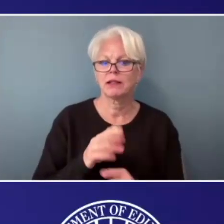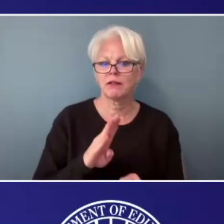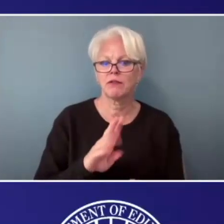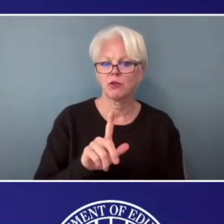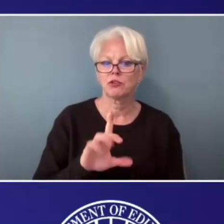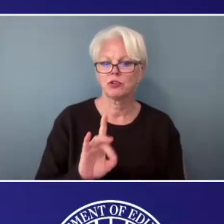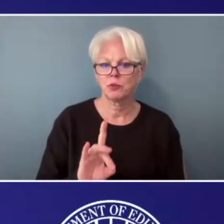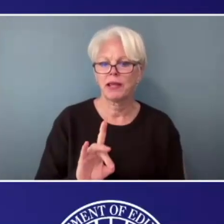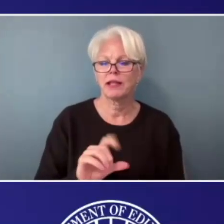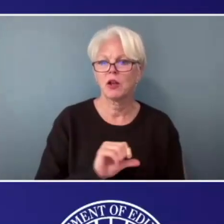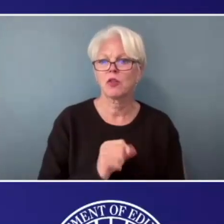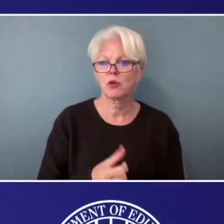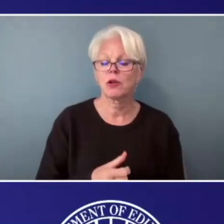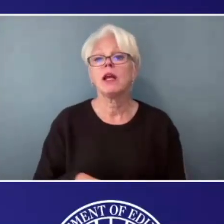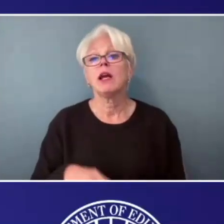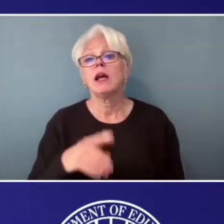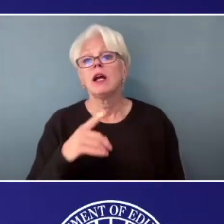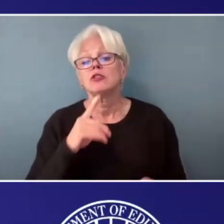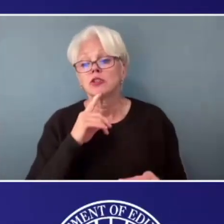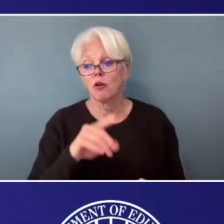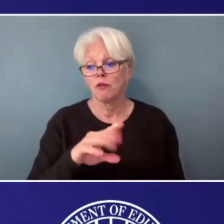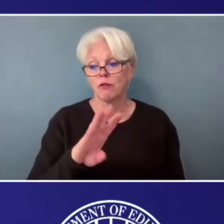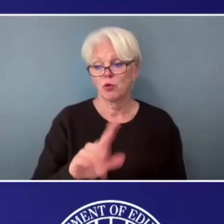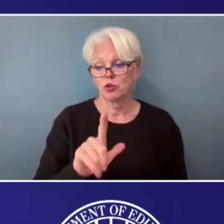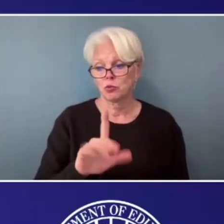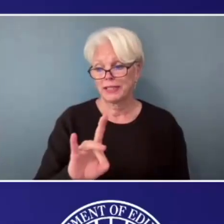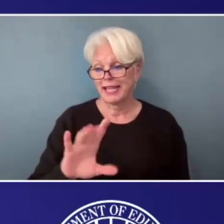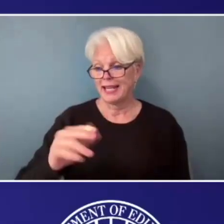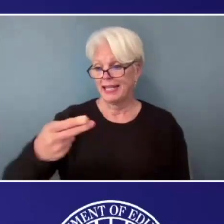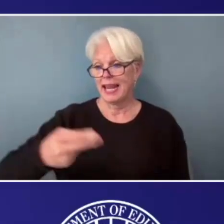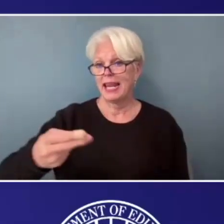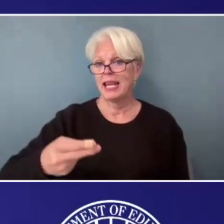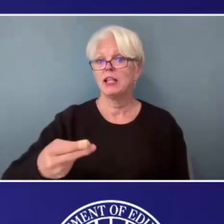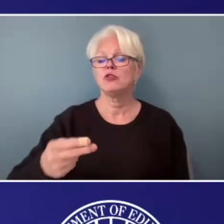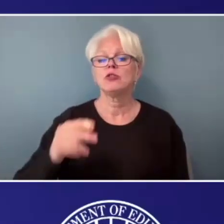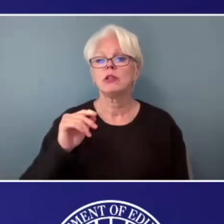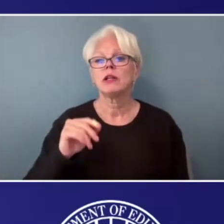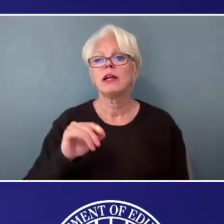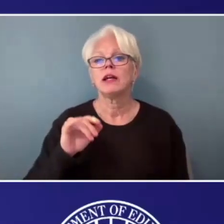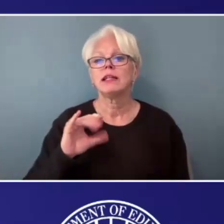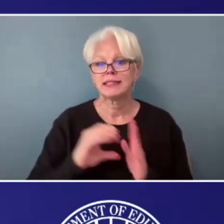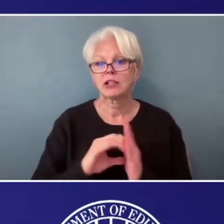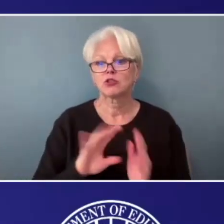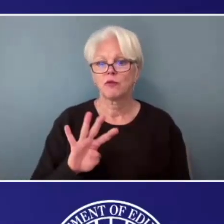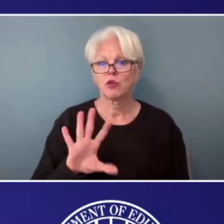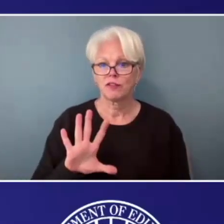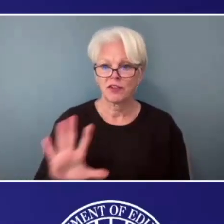pointed out in 428H, section 455, which provides terms and conditions for